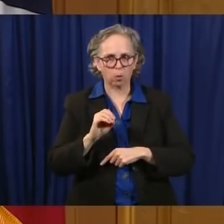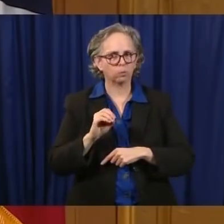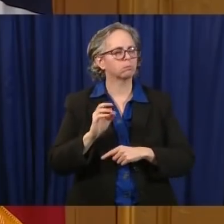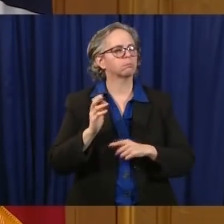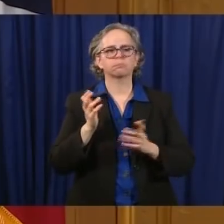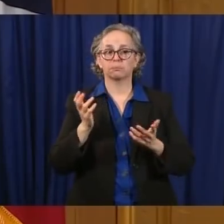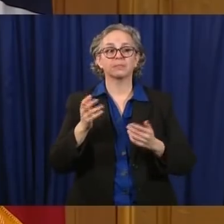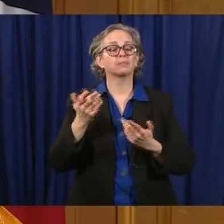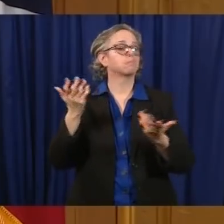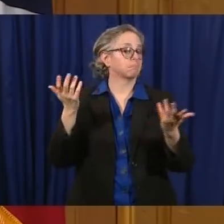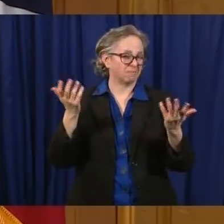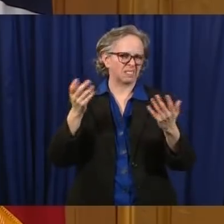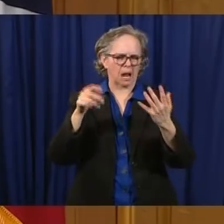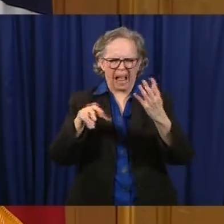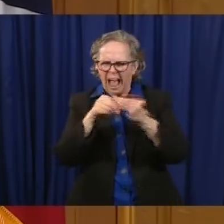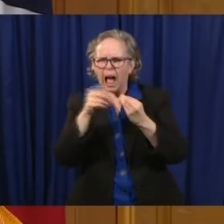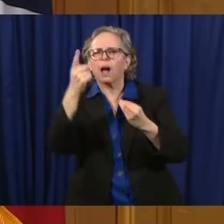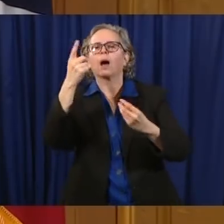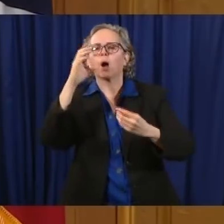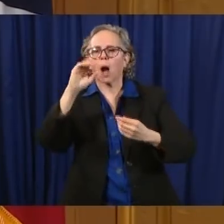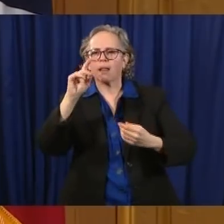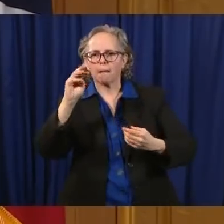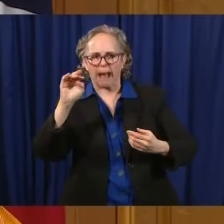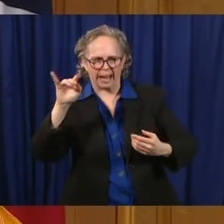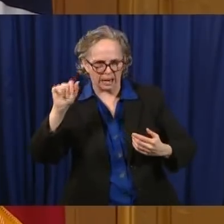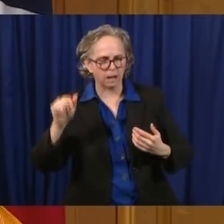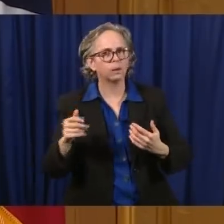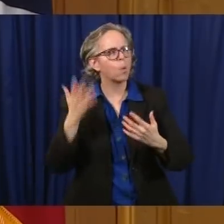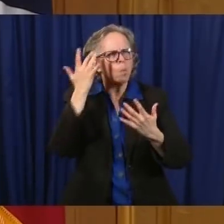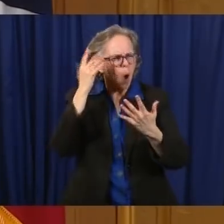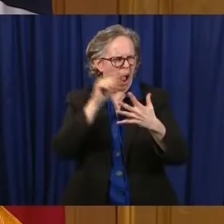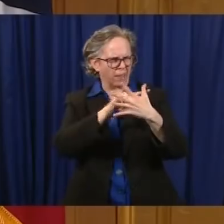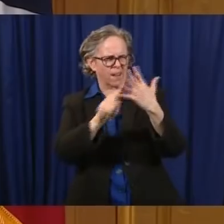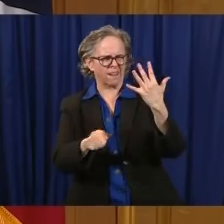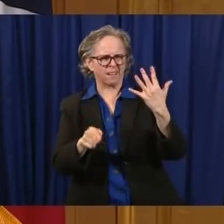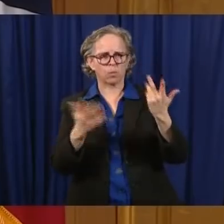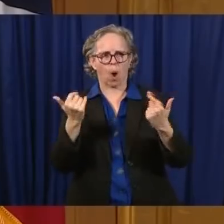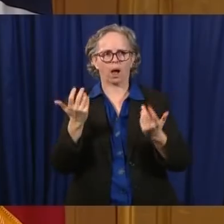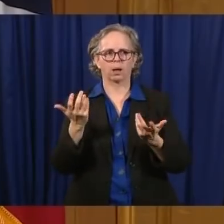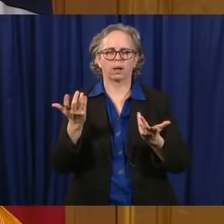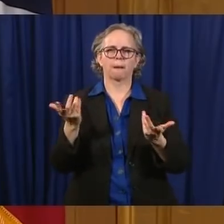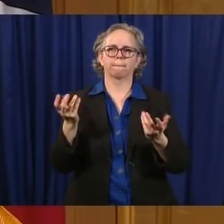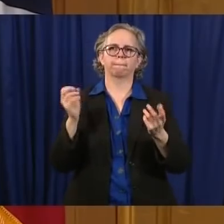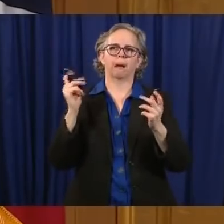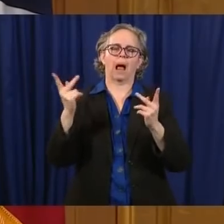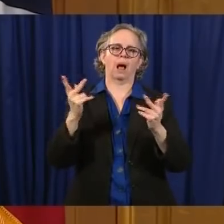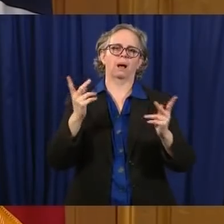OF THIS EPIDEMIC TO THOSE WHO ARE FROM THE STATE OF OHIO. THIS IS NECESSARY BECAUSE WE